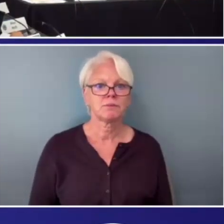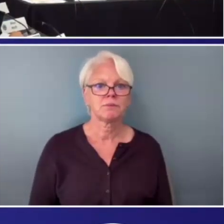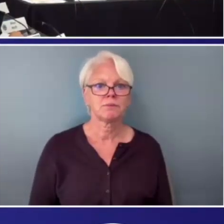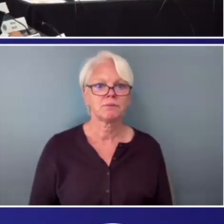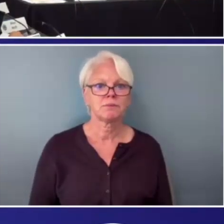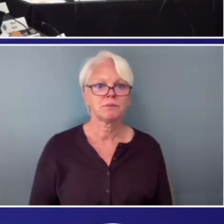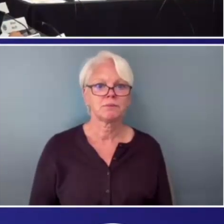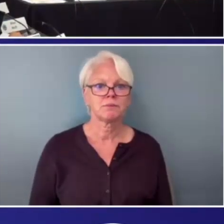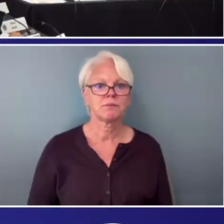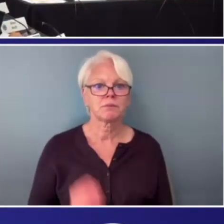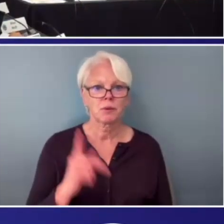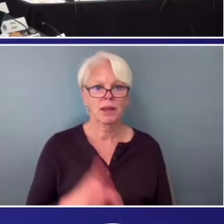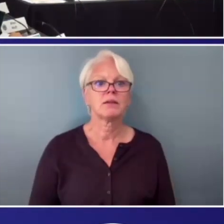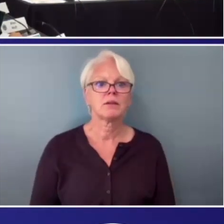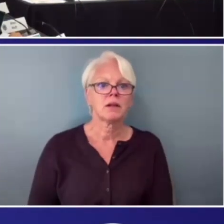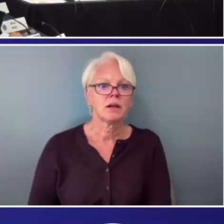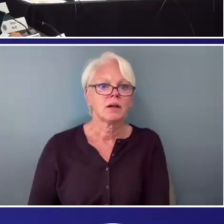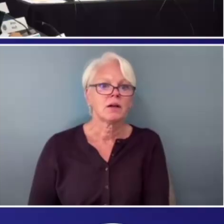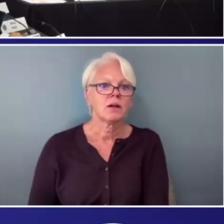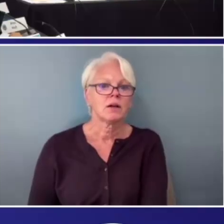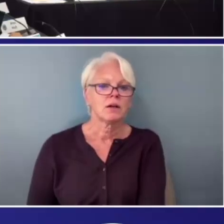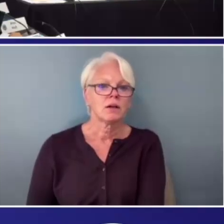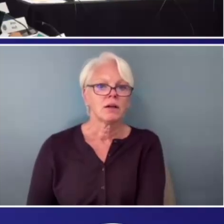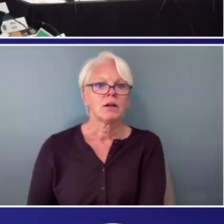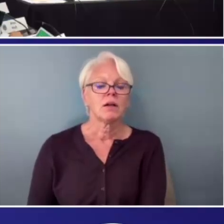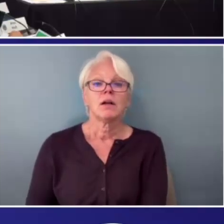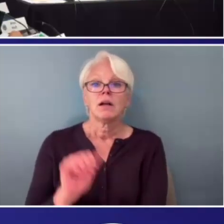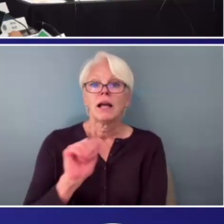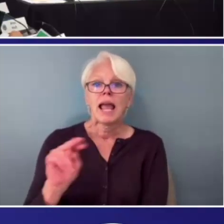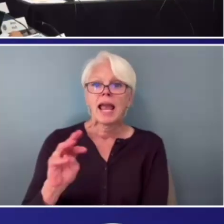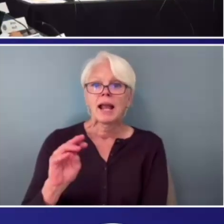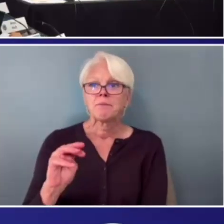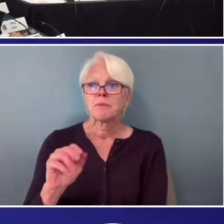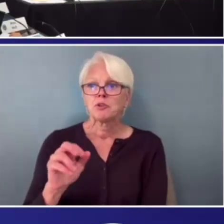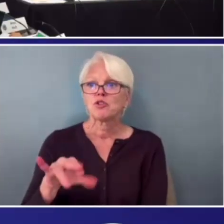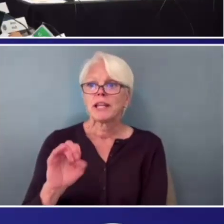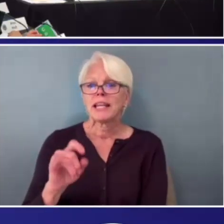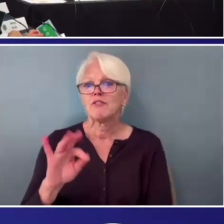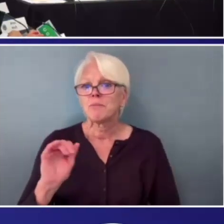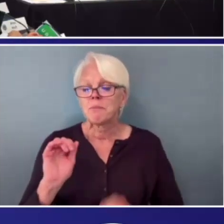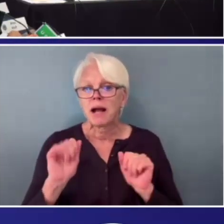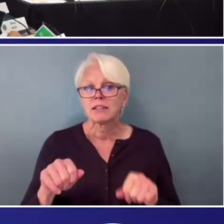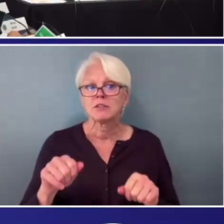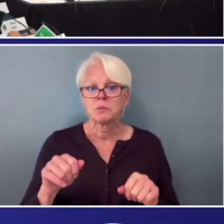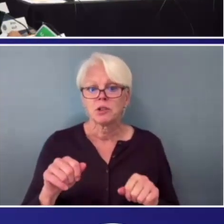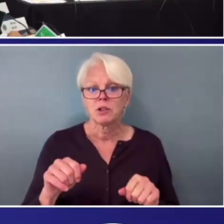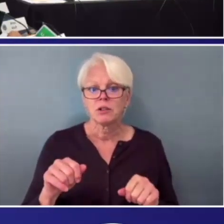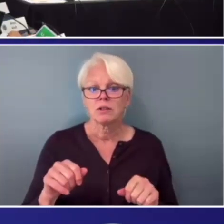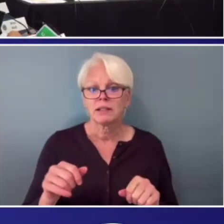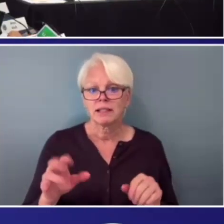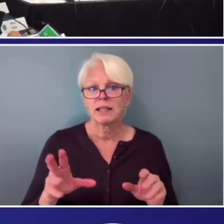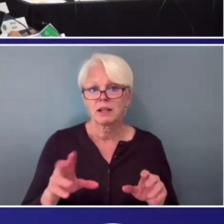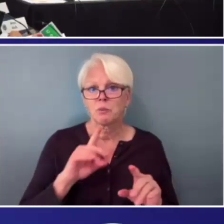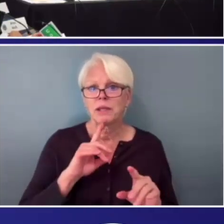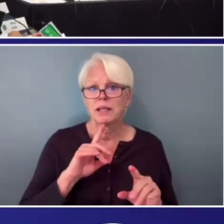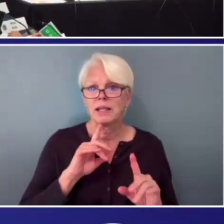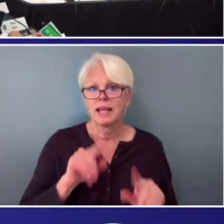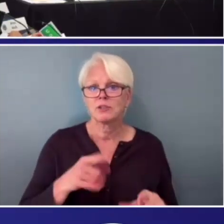Okay. Annmarie, if it's possible, oh, do we have -- can we take questions now? I am very mindful of the time.